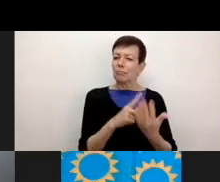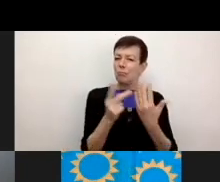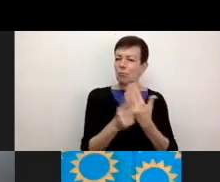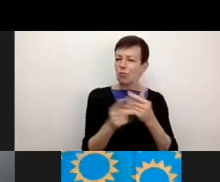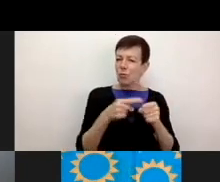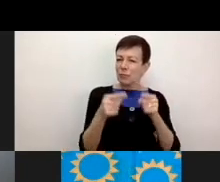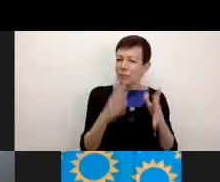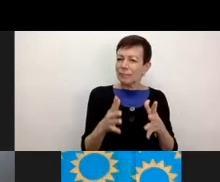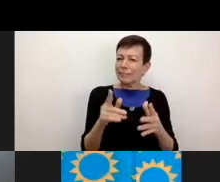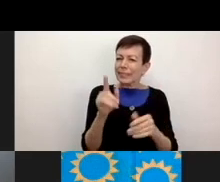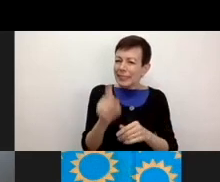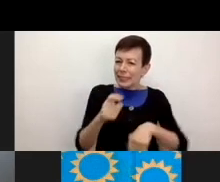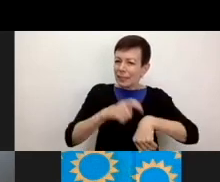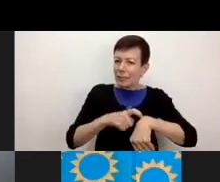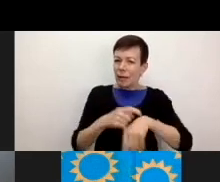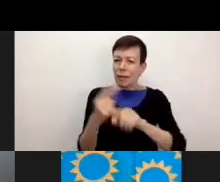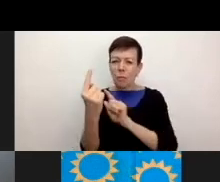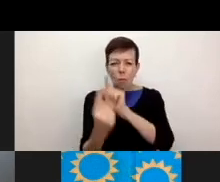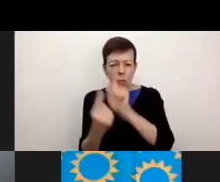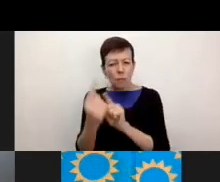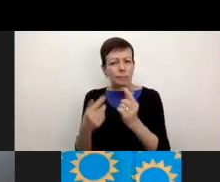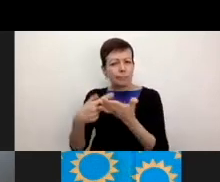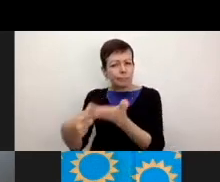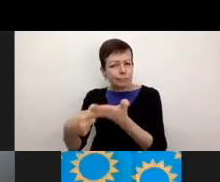interactions with applicants as they're coming to us.